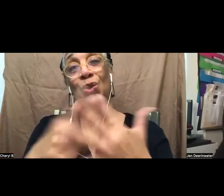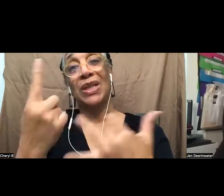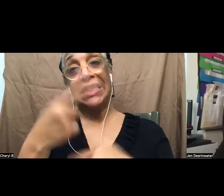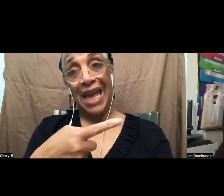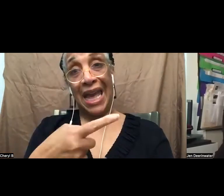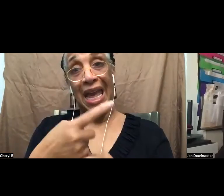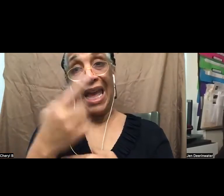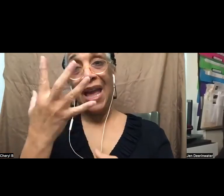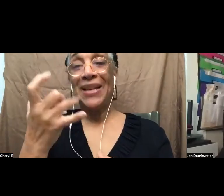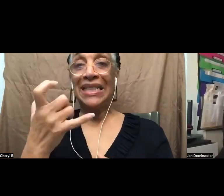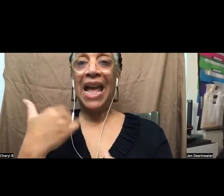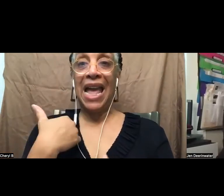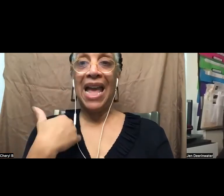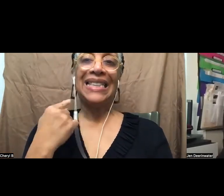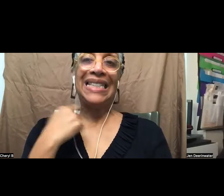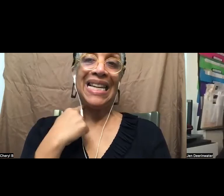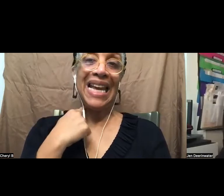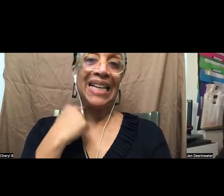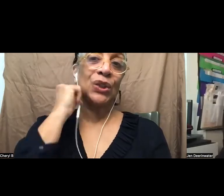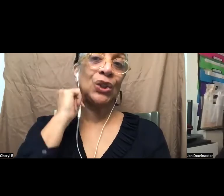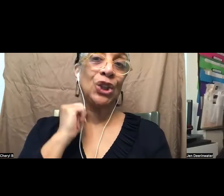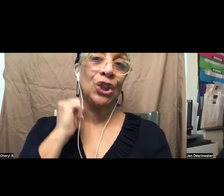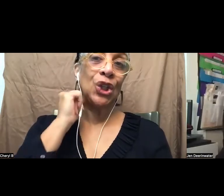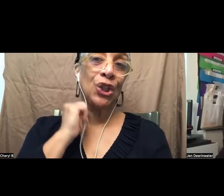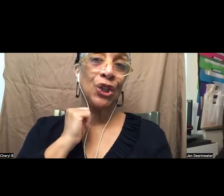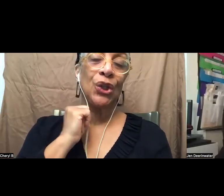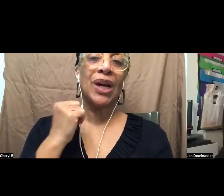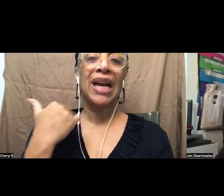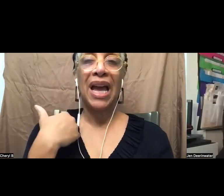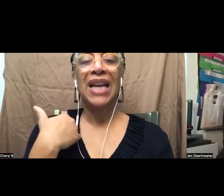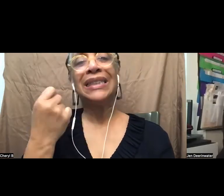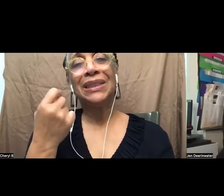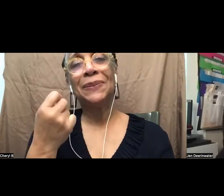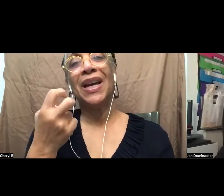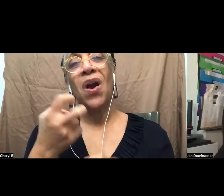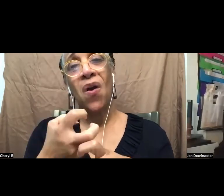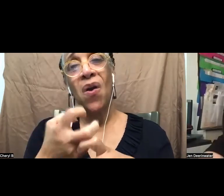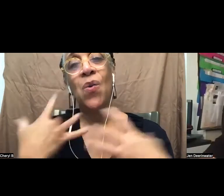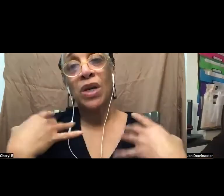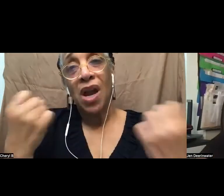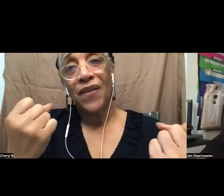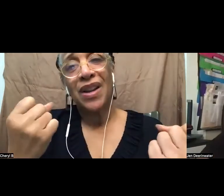neck surgery and was having a harder recovery than I thought I would.